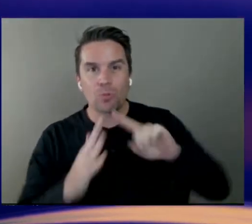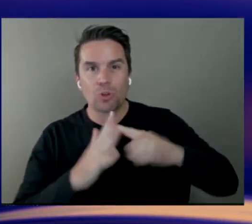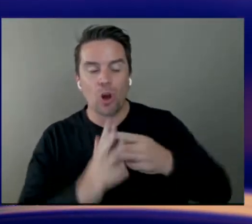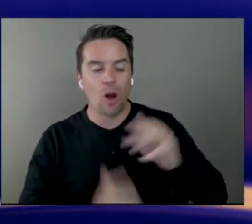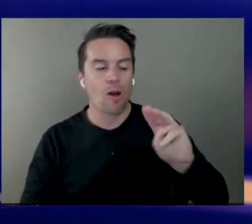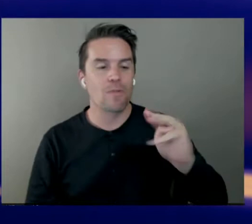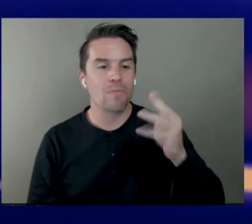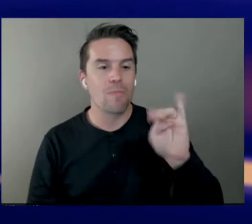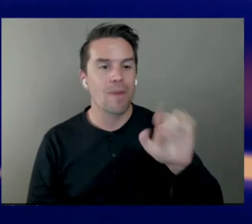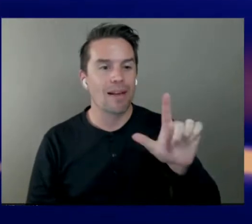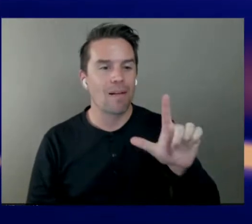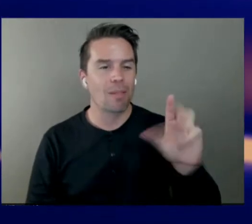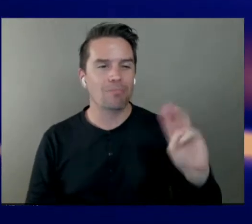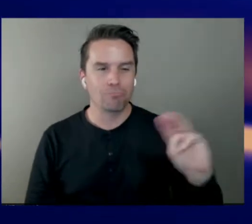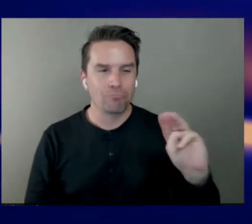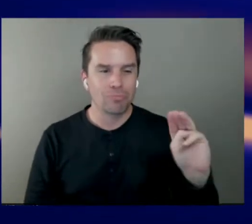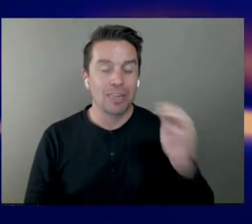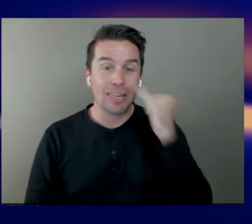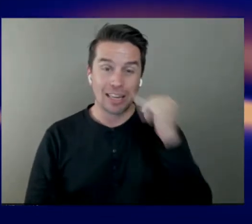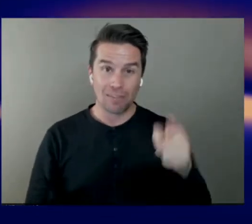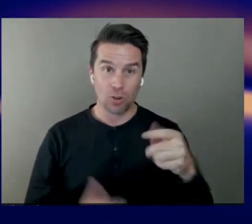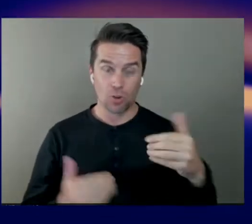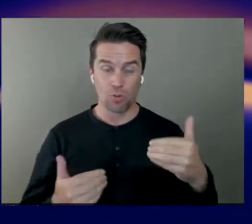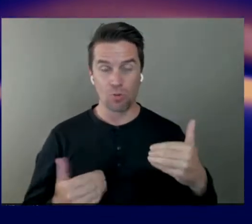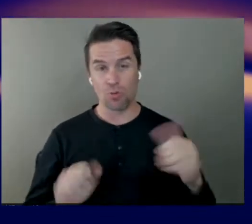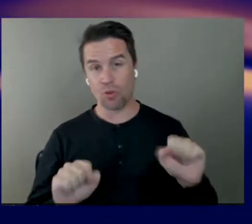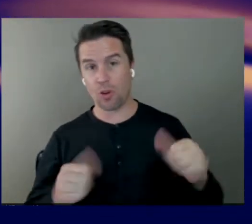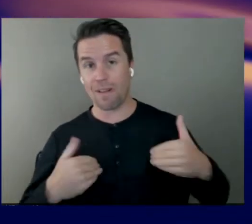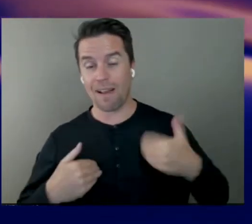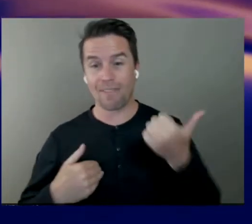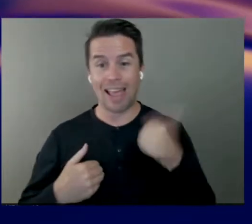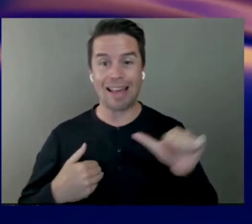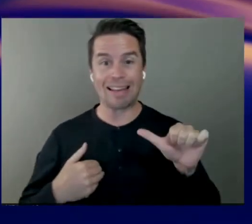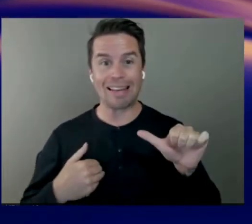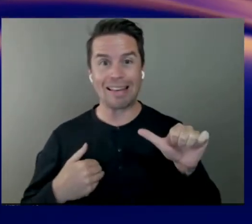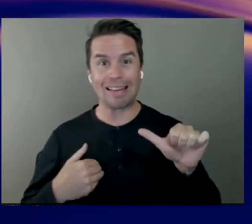sorry, not have but must tattoo an AWS service